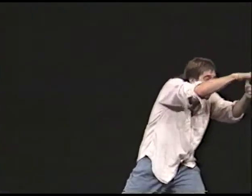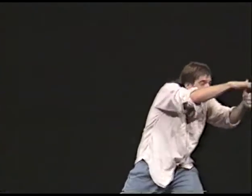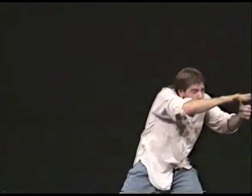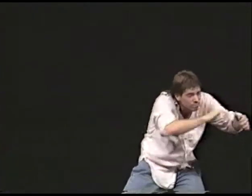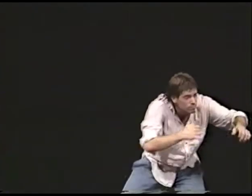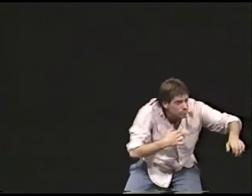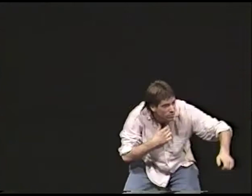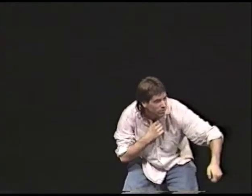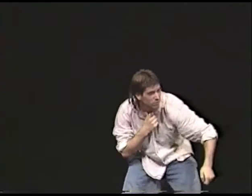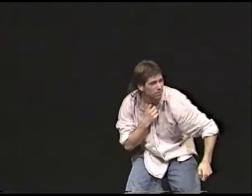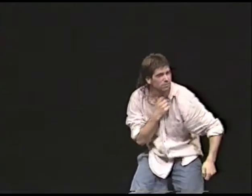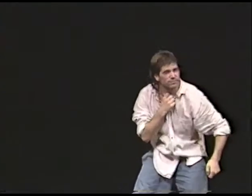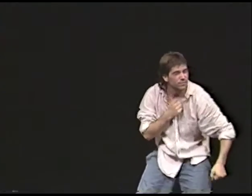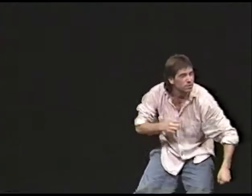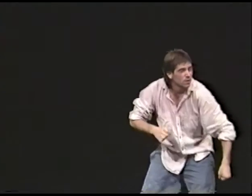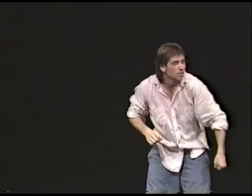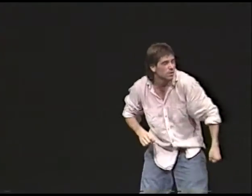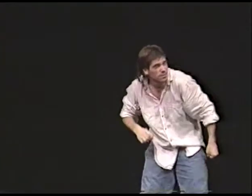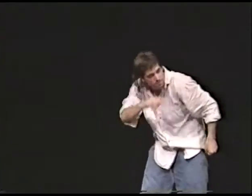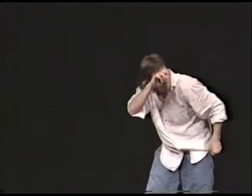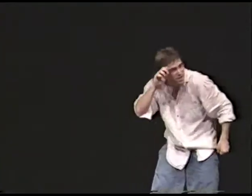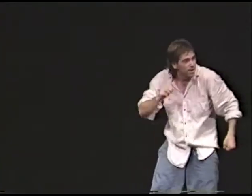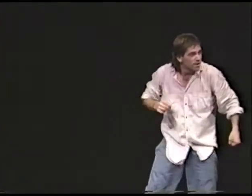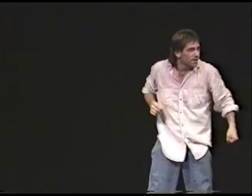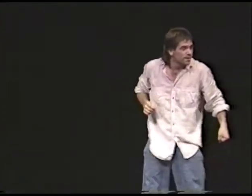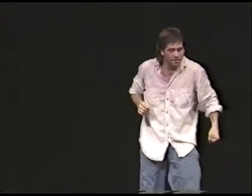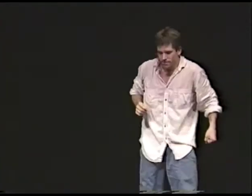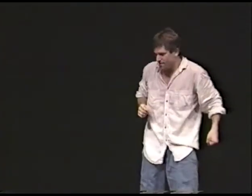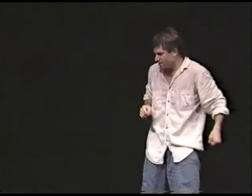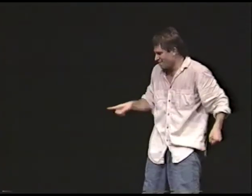Chopper. [MAKES HELICOPTER SOUND]